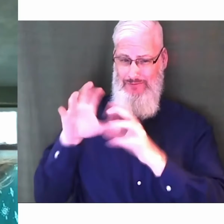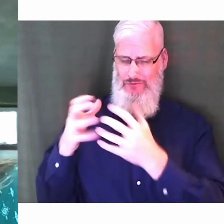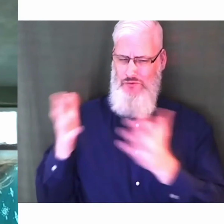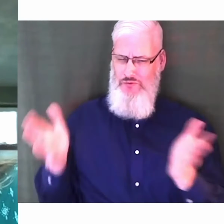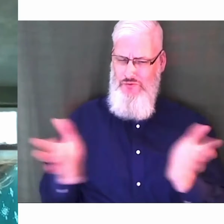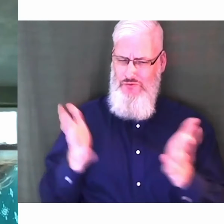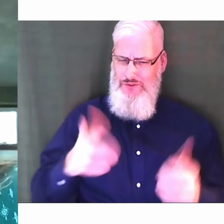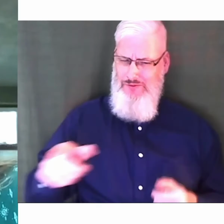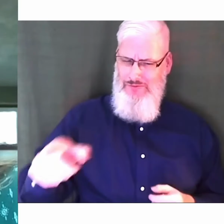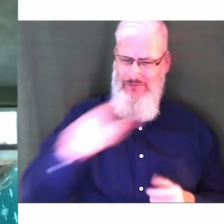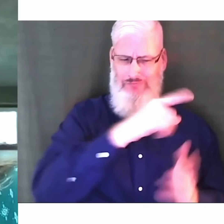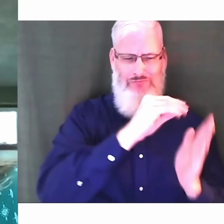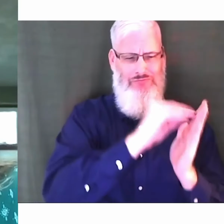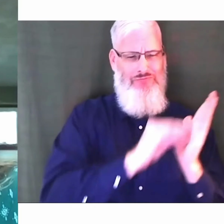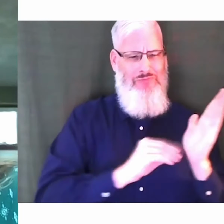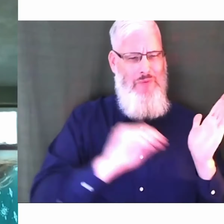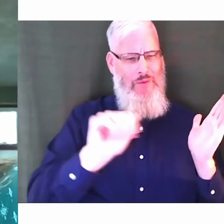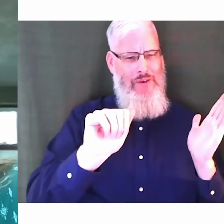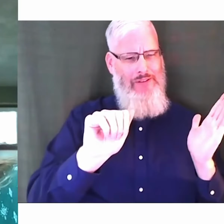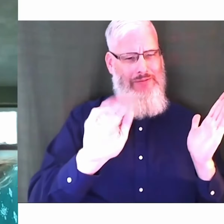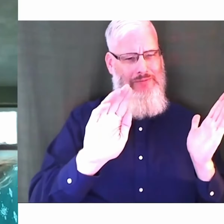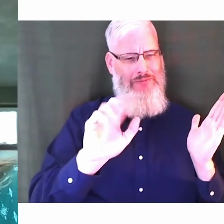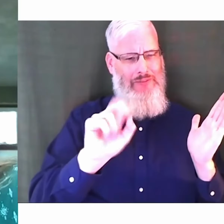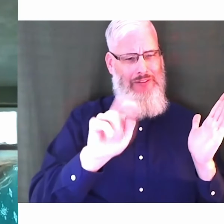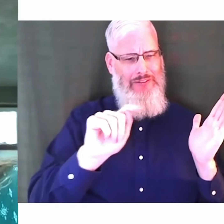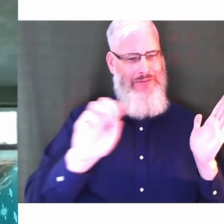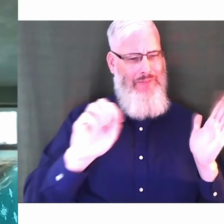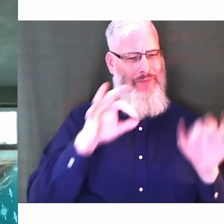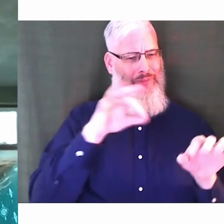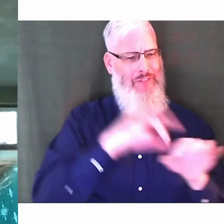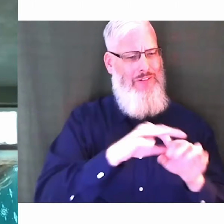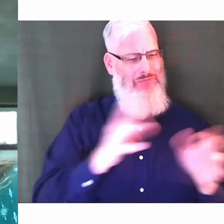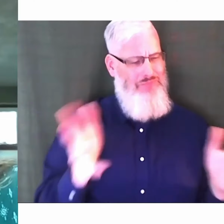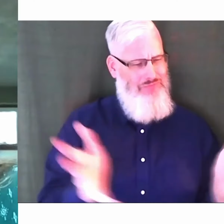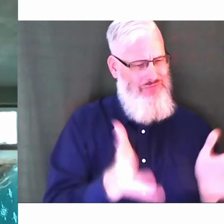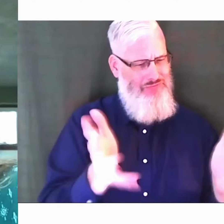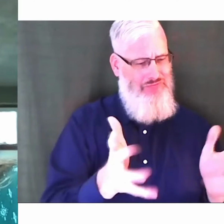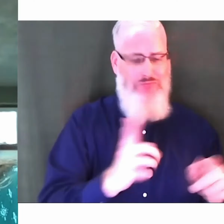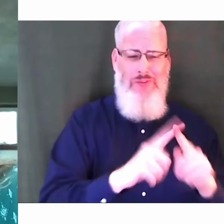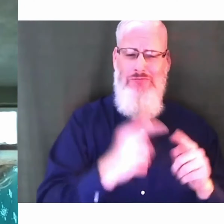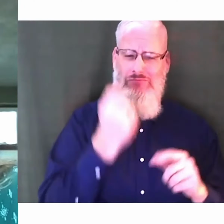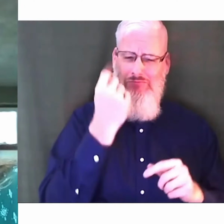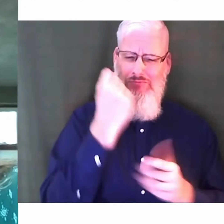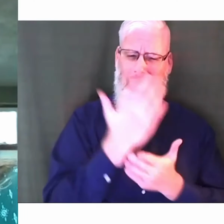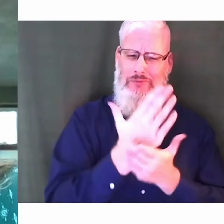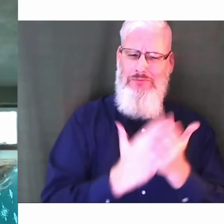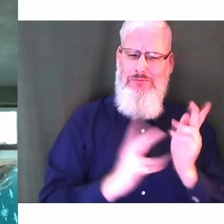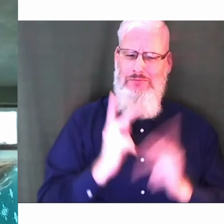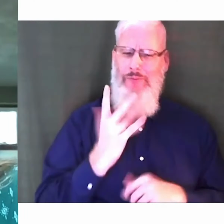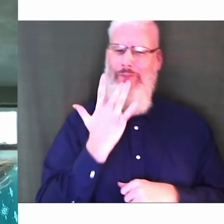at their polling place or to vote early, sometimes called, In-Person Absentee Voting.